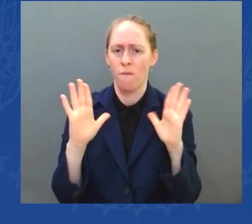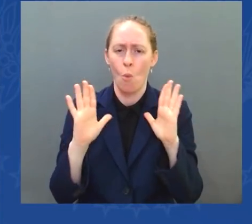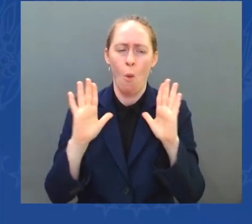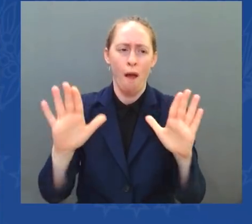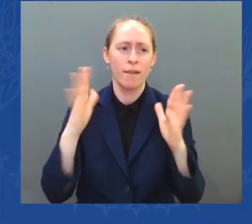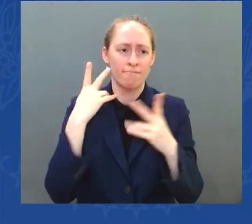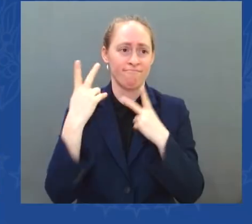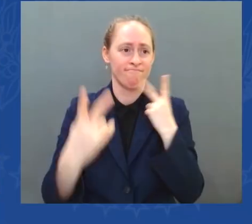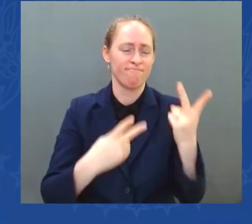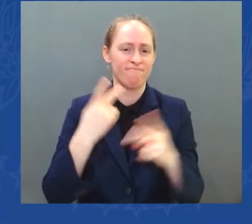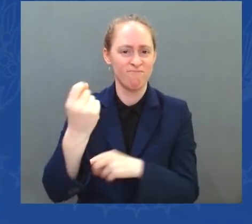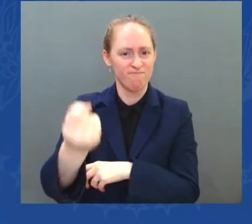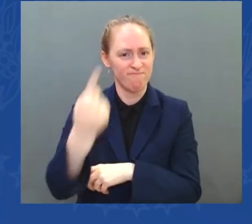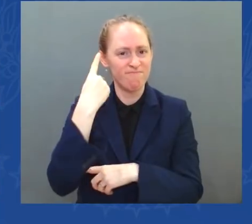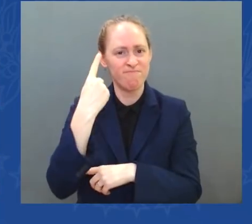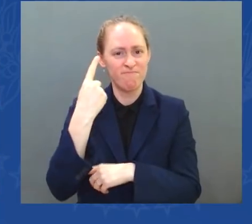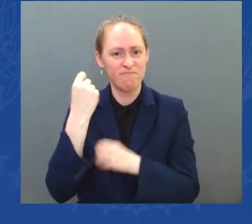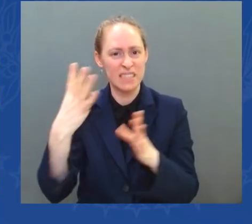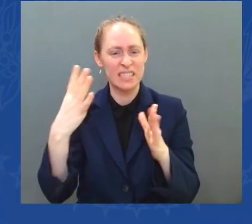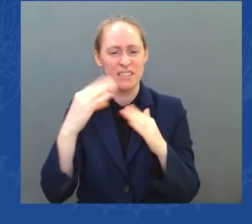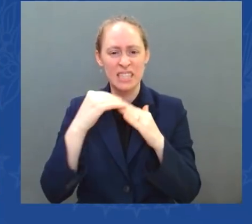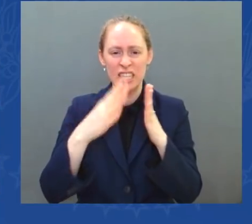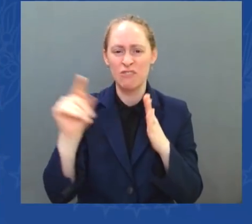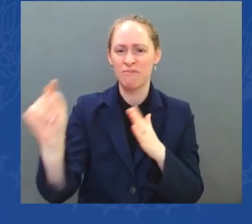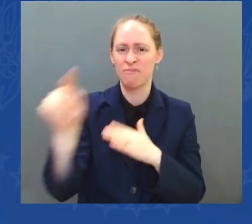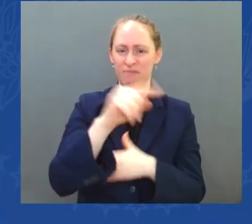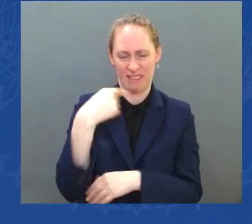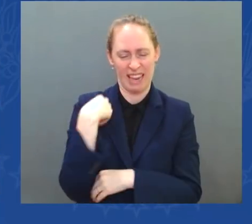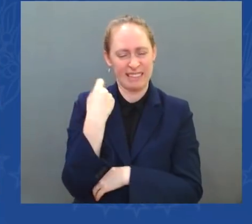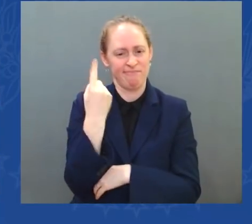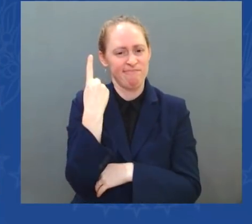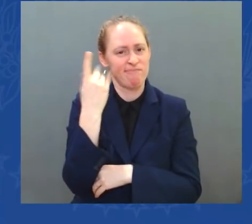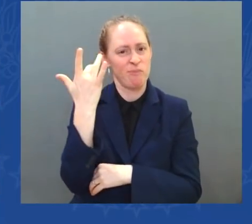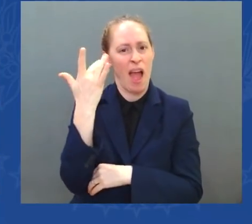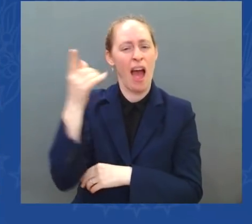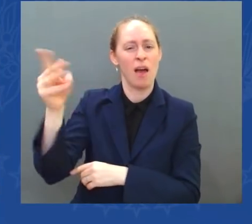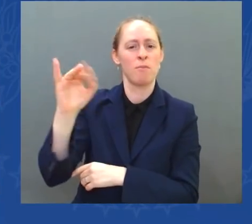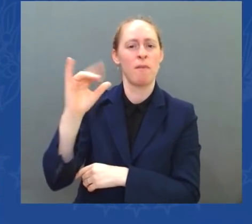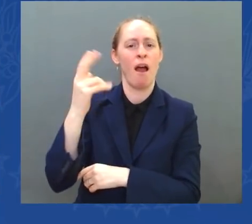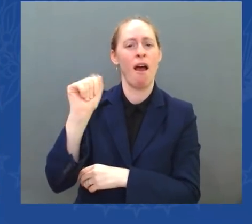And at A&T is an extraordinary, extraordinary university